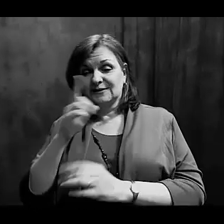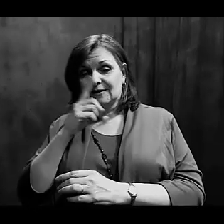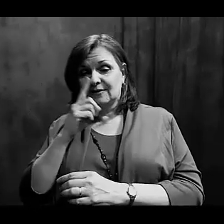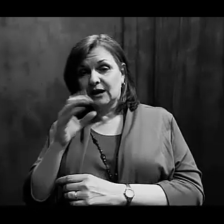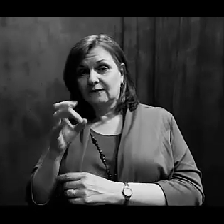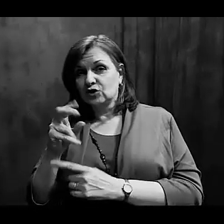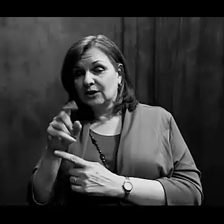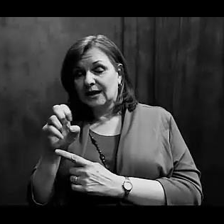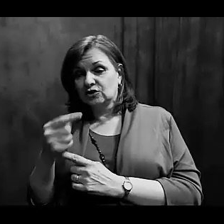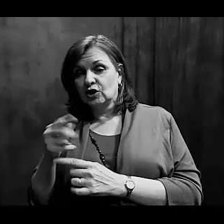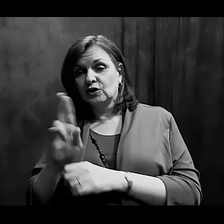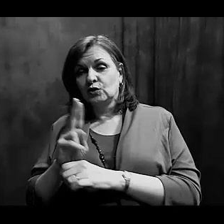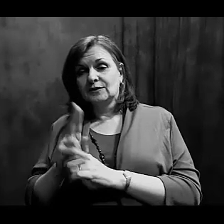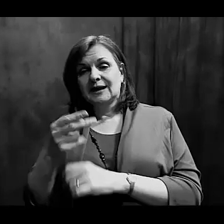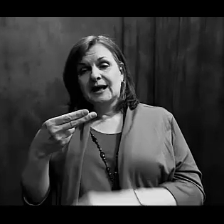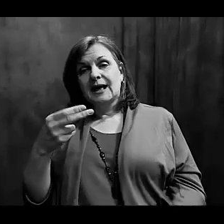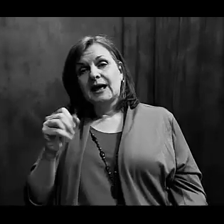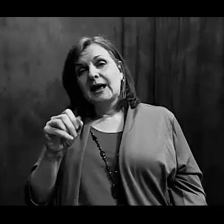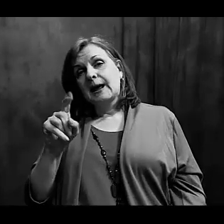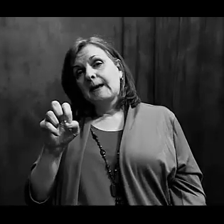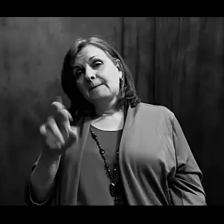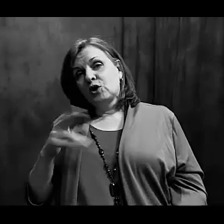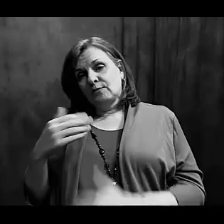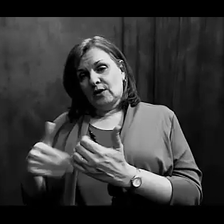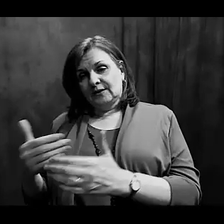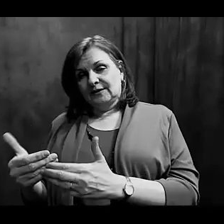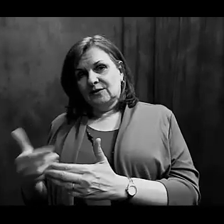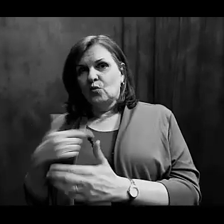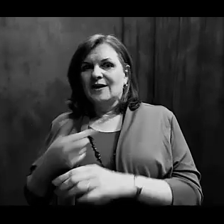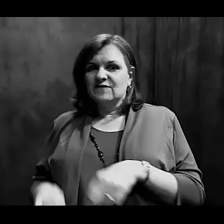we have increased the rate of conversion